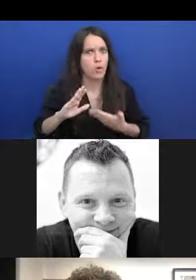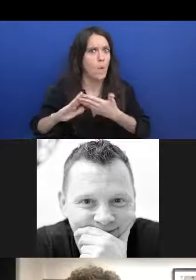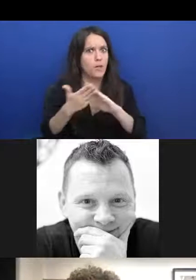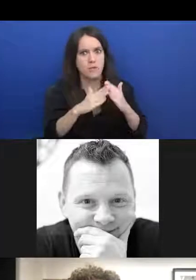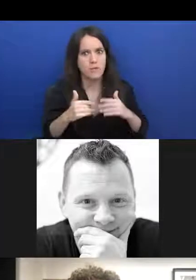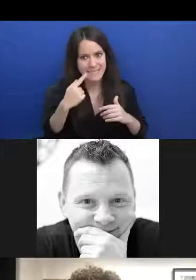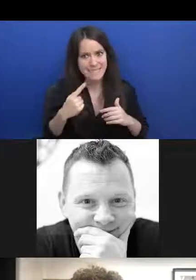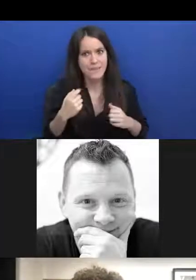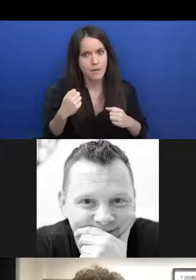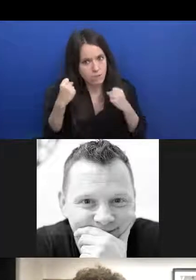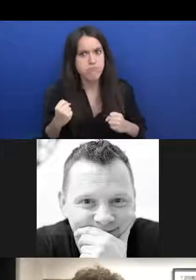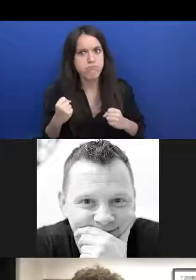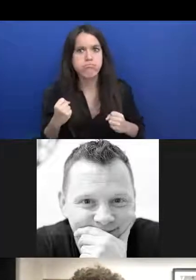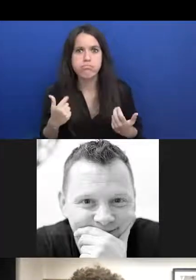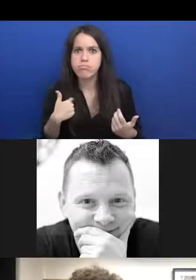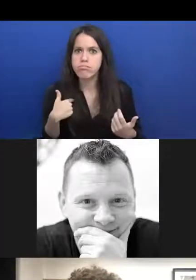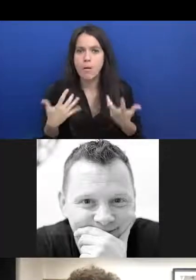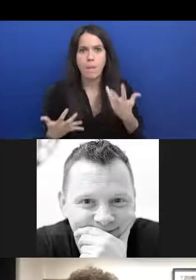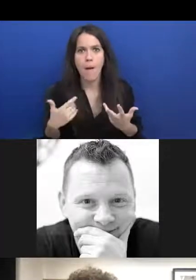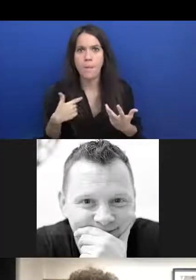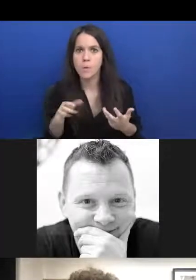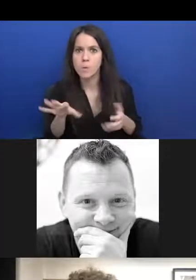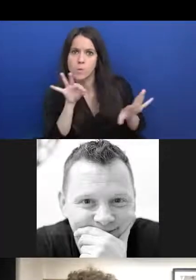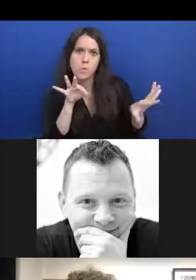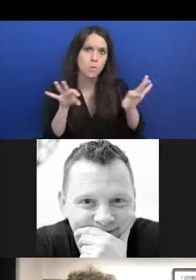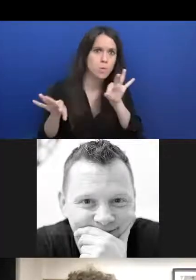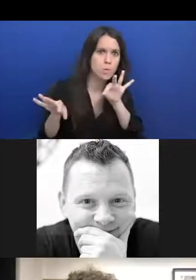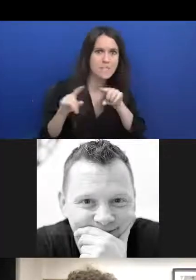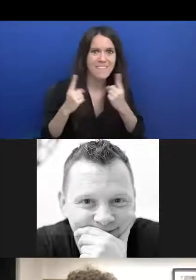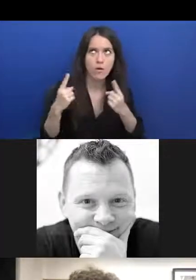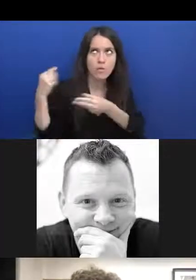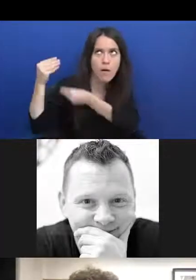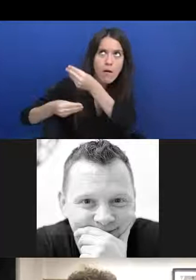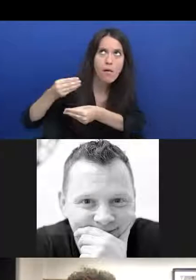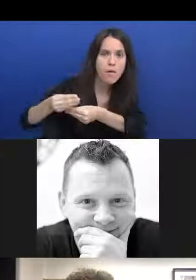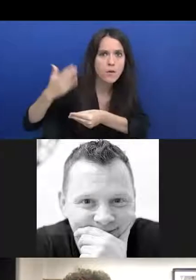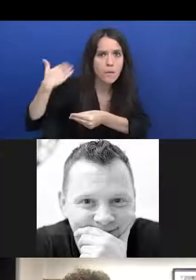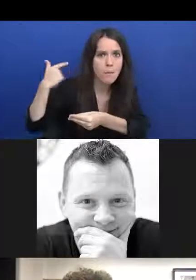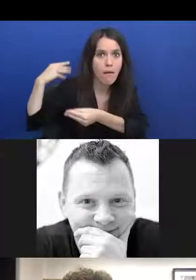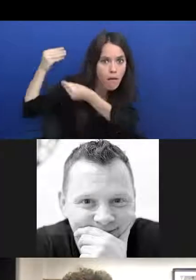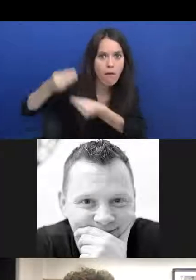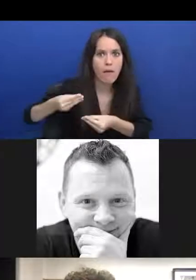even though they might have to trace it through different ancestors rather than the one that